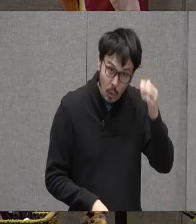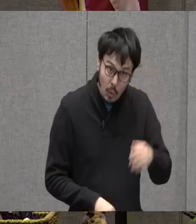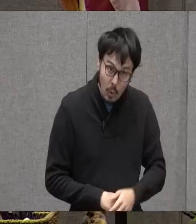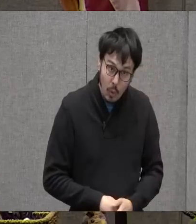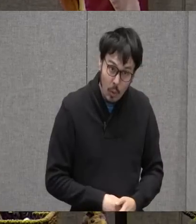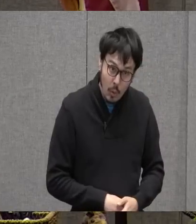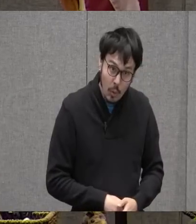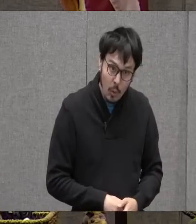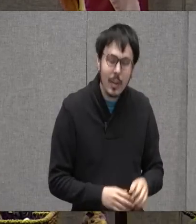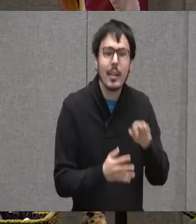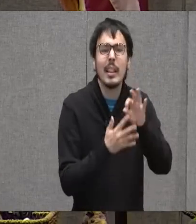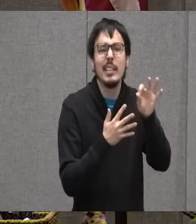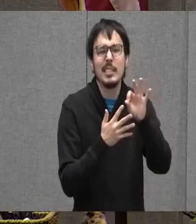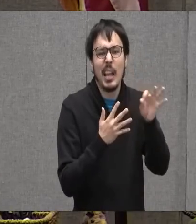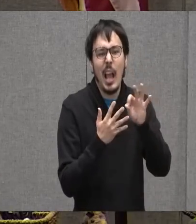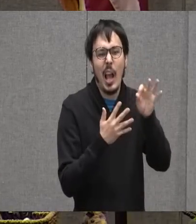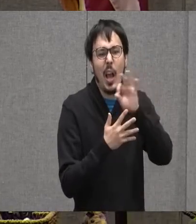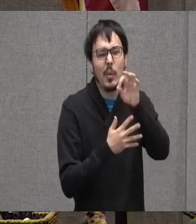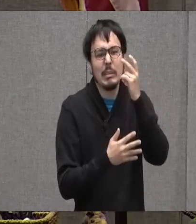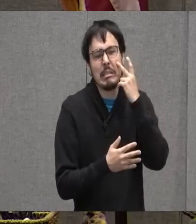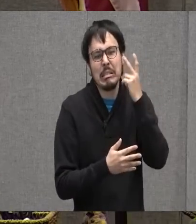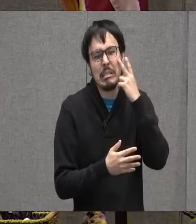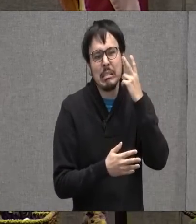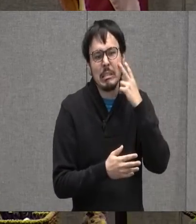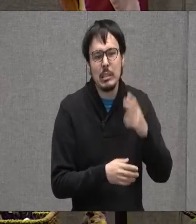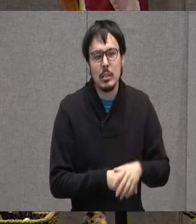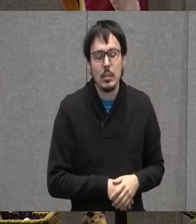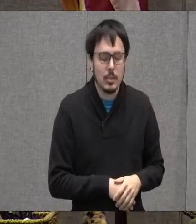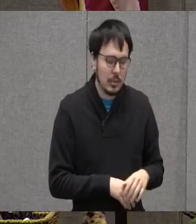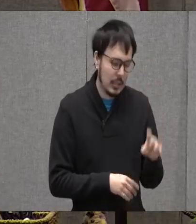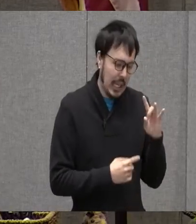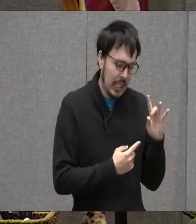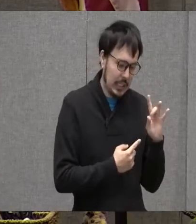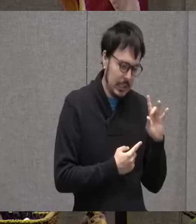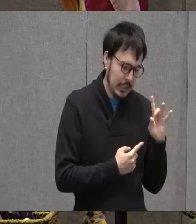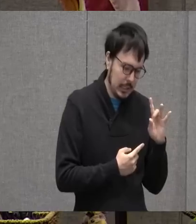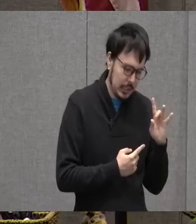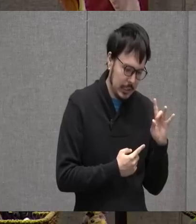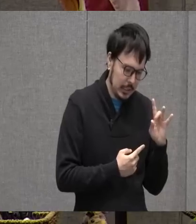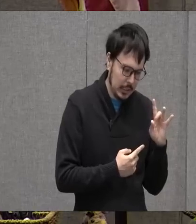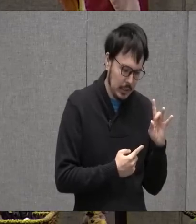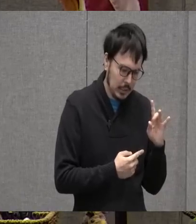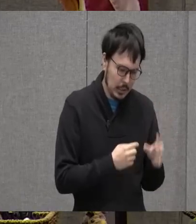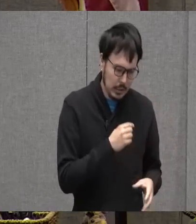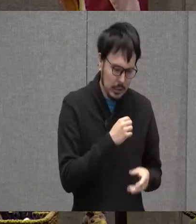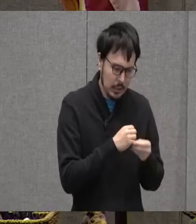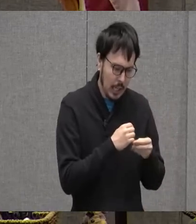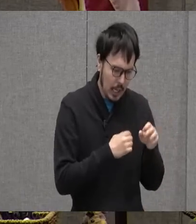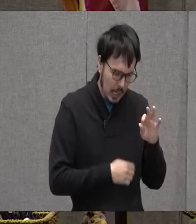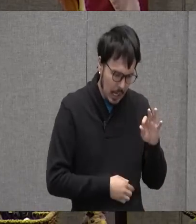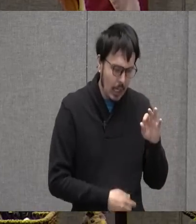Let's count up and find out. So I'm starting with eight, 9, 10, 11, 12, 13, 14,